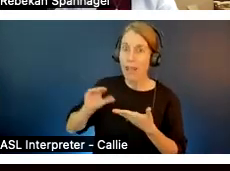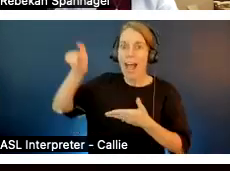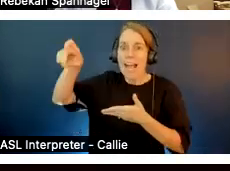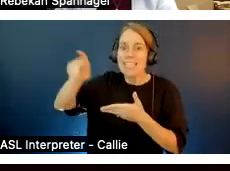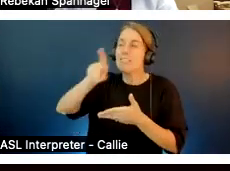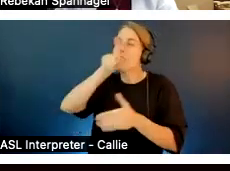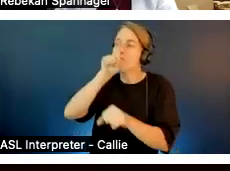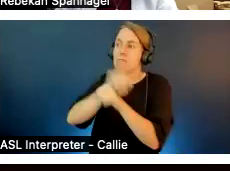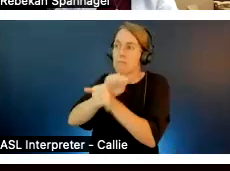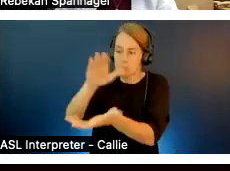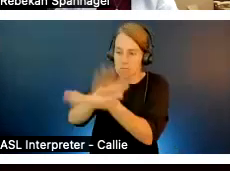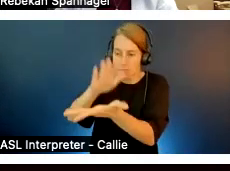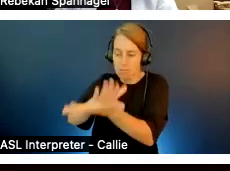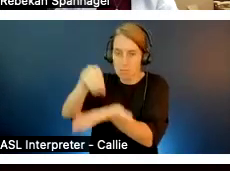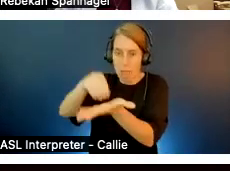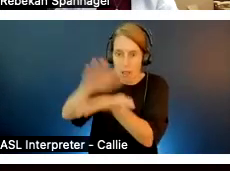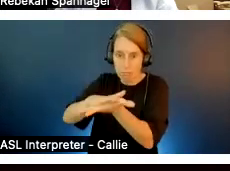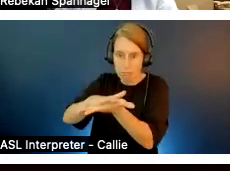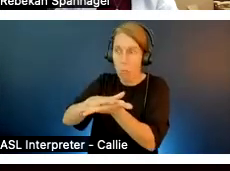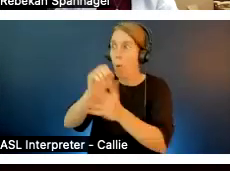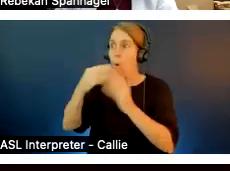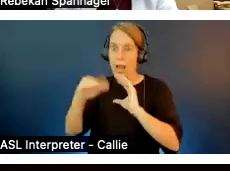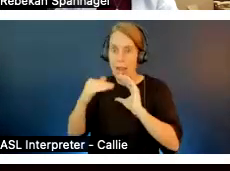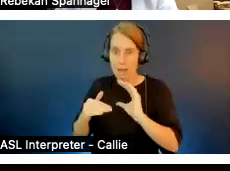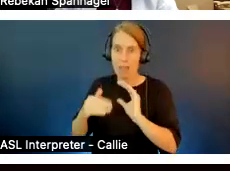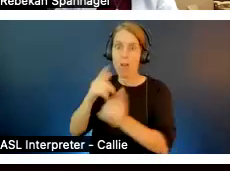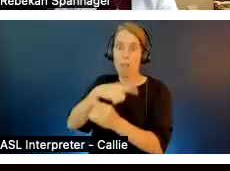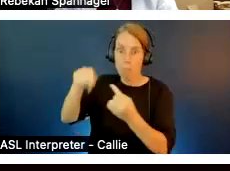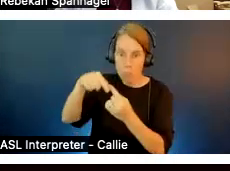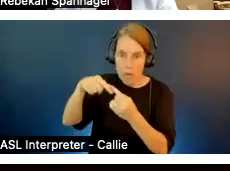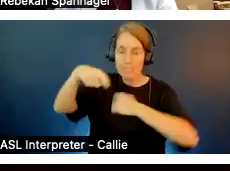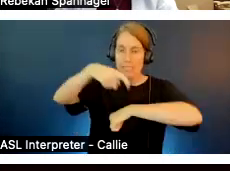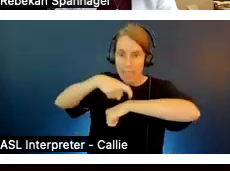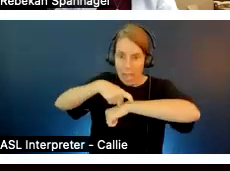what is happening and when it's going to happen so i know what to do and keep a copy of everything